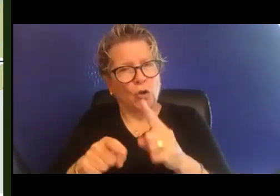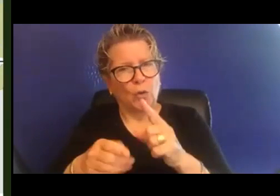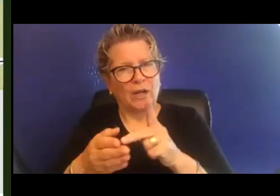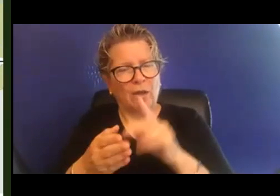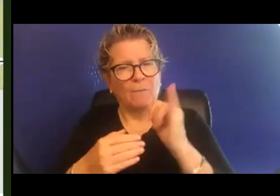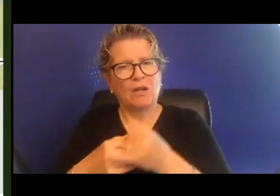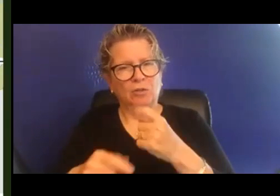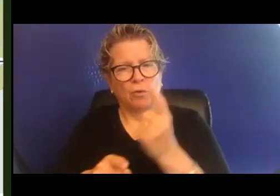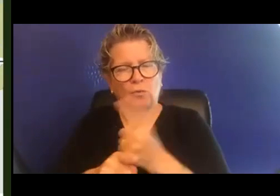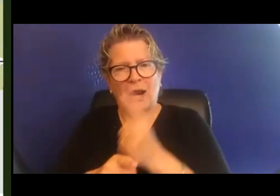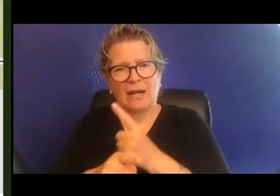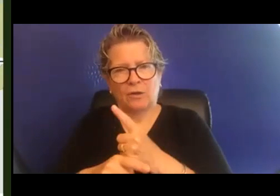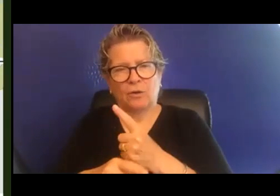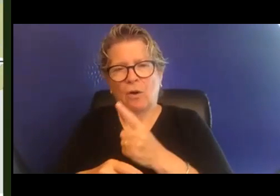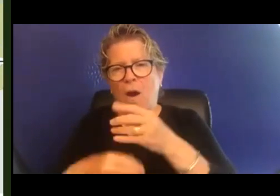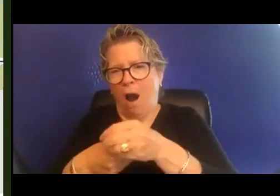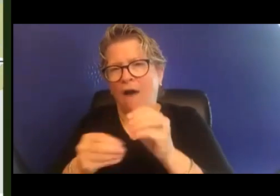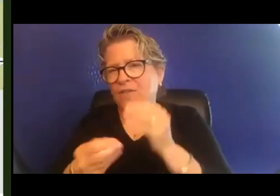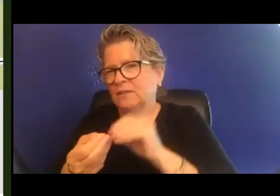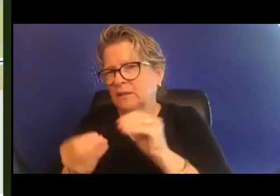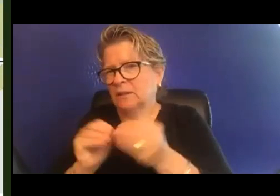number, if it's outside business hours, you will have a way to